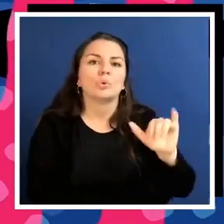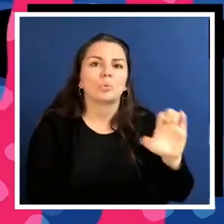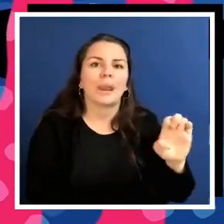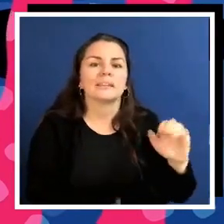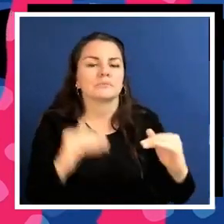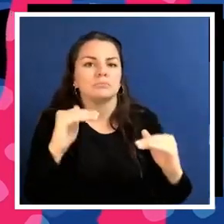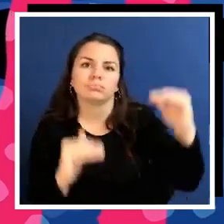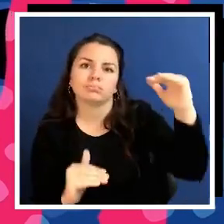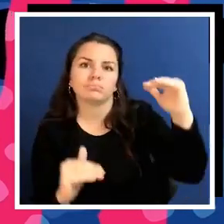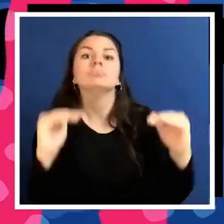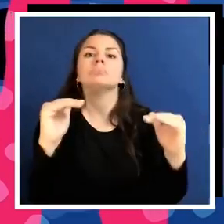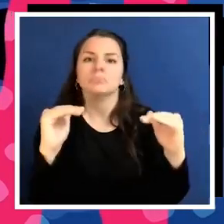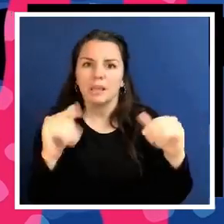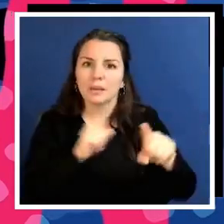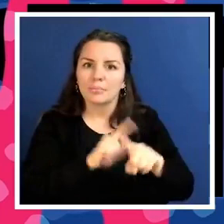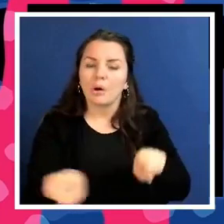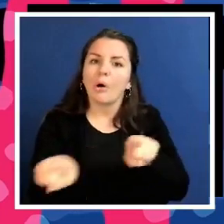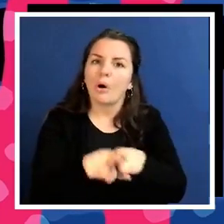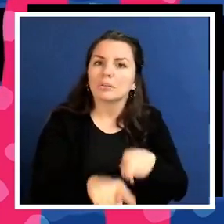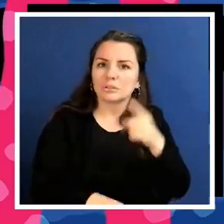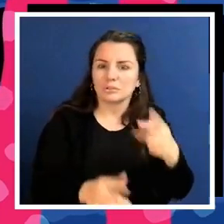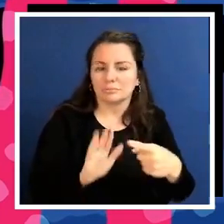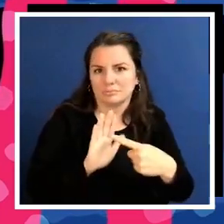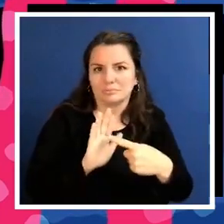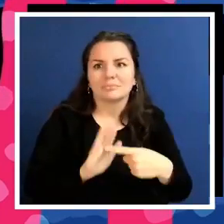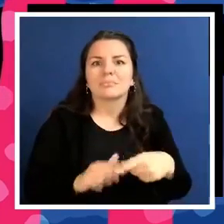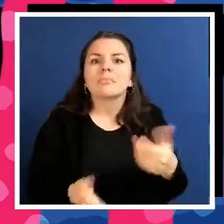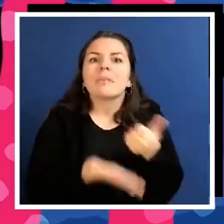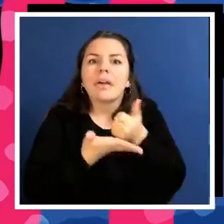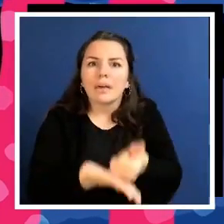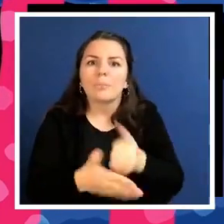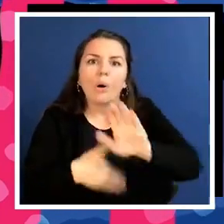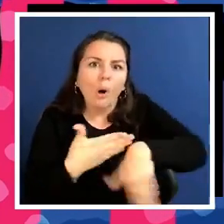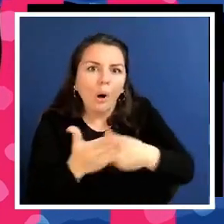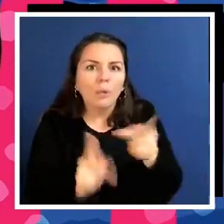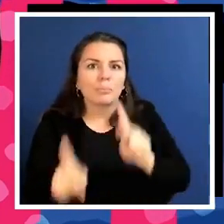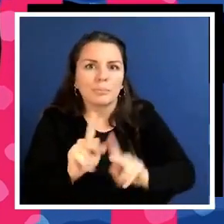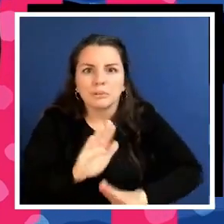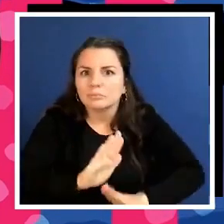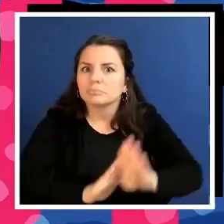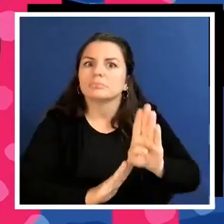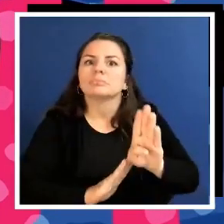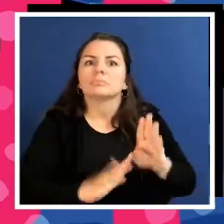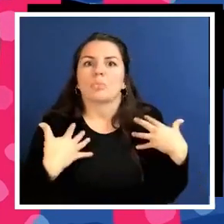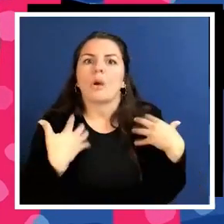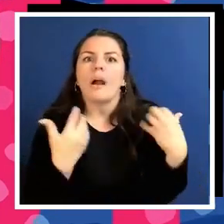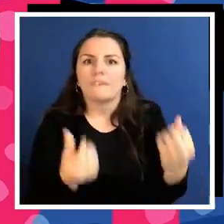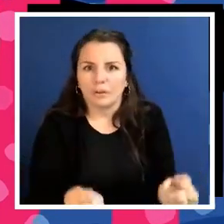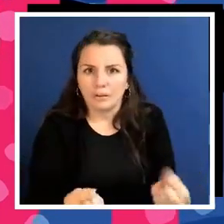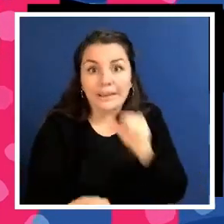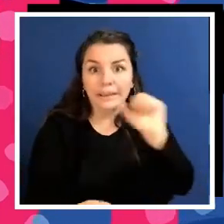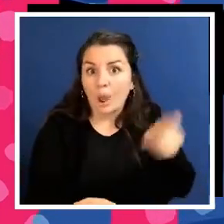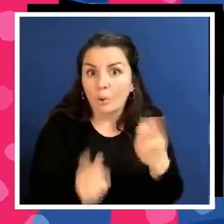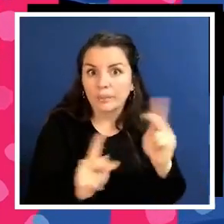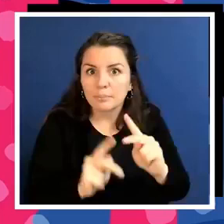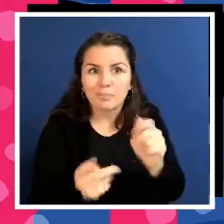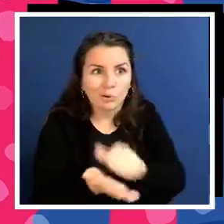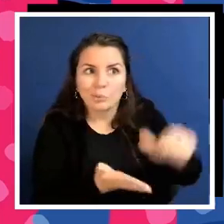TO CUT CHILD POVERTY AND HALF DRAMATICALLY REDUCING THE